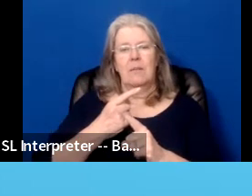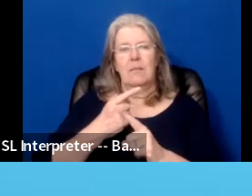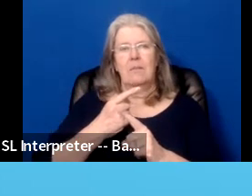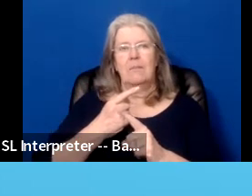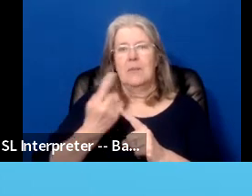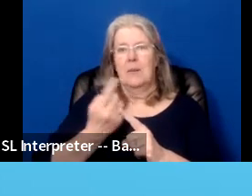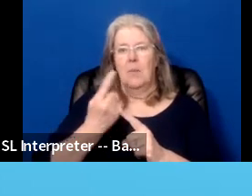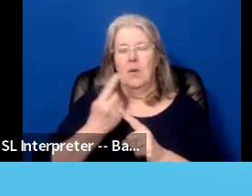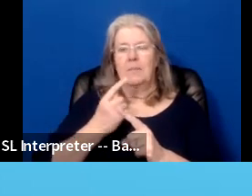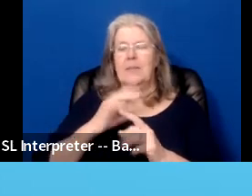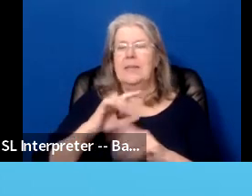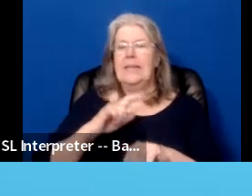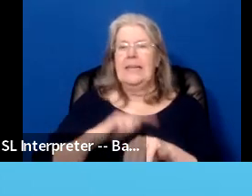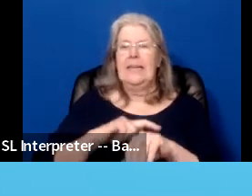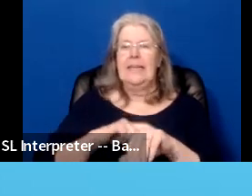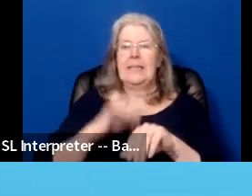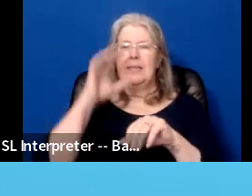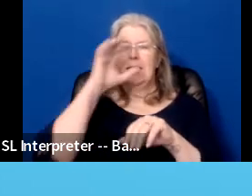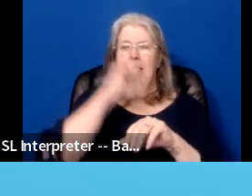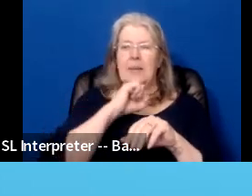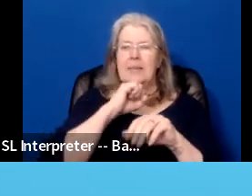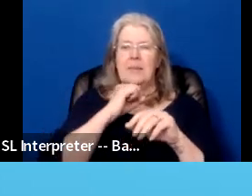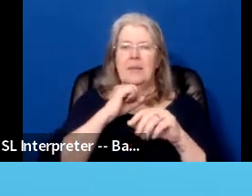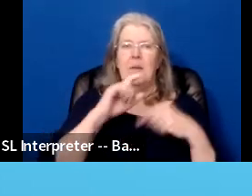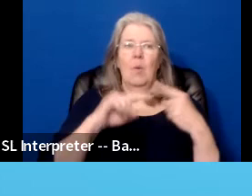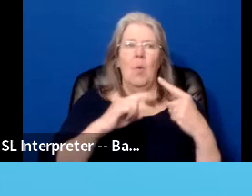officially change to endemic status.